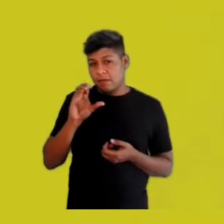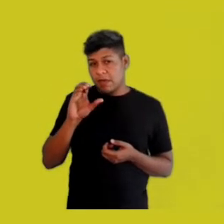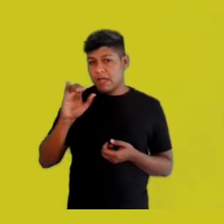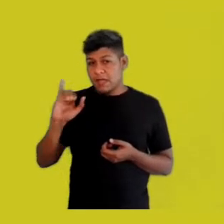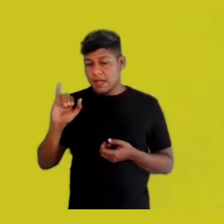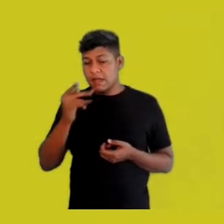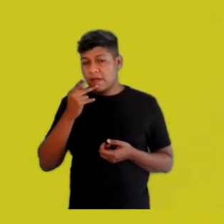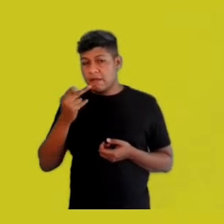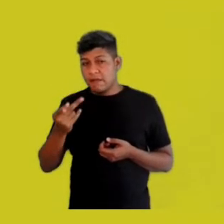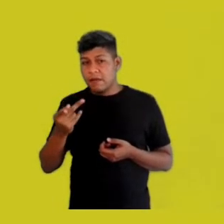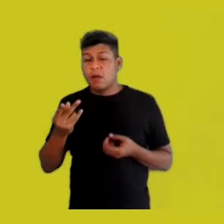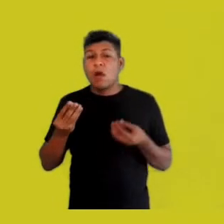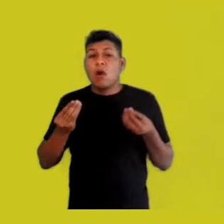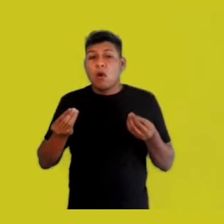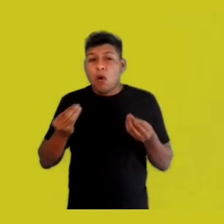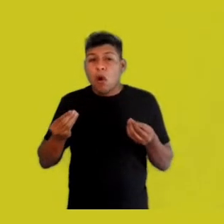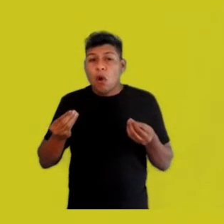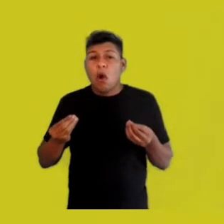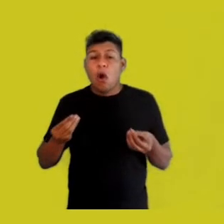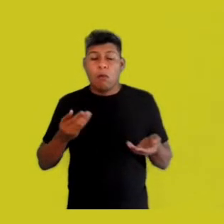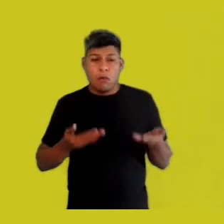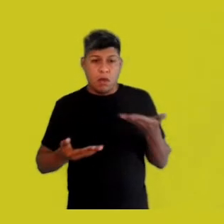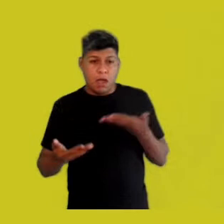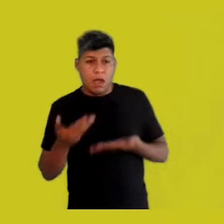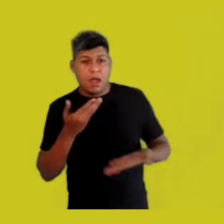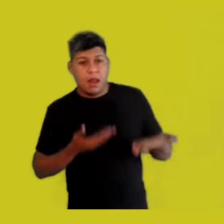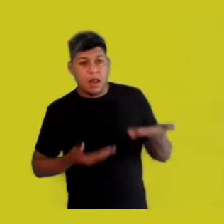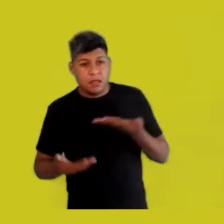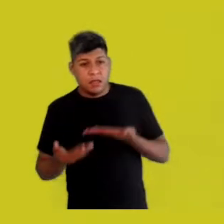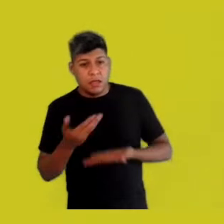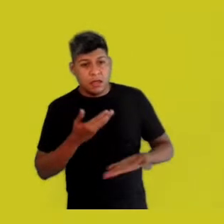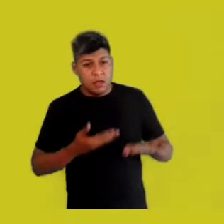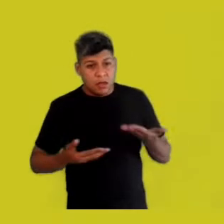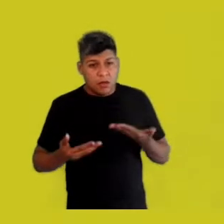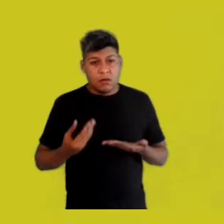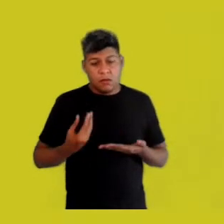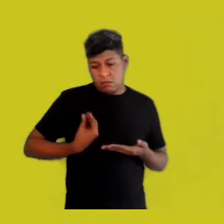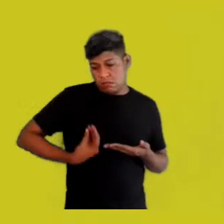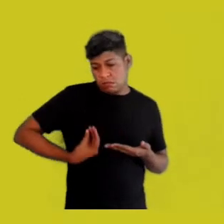how can we relate this multiple being